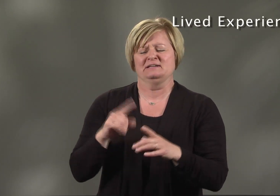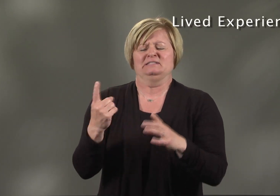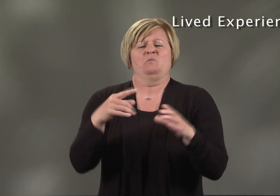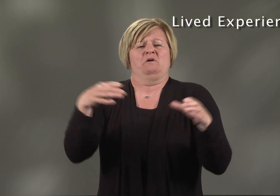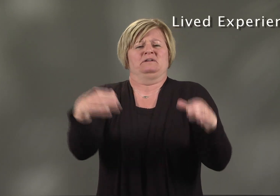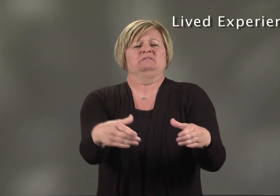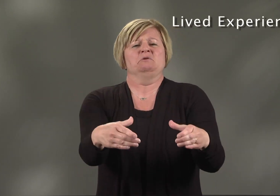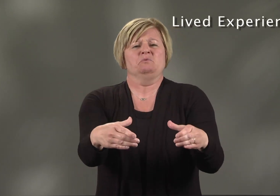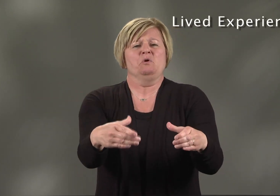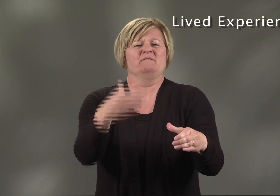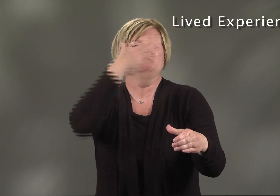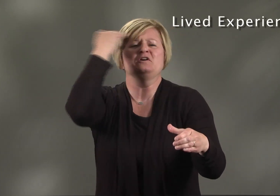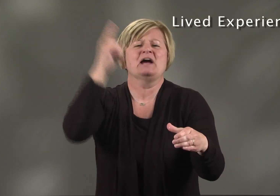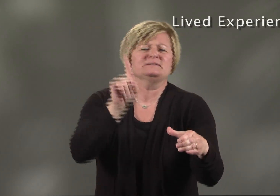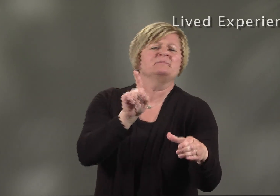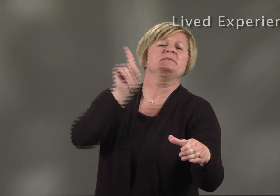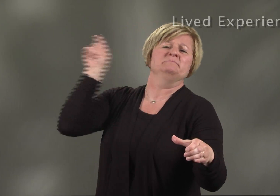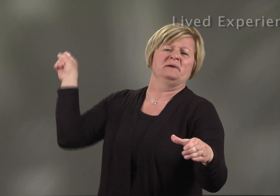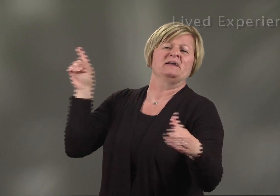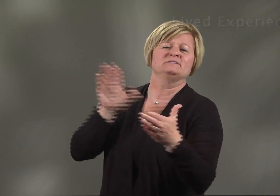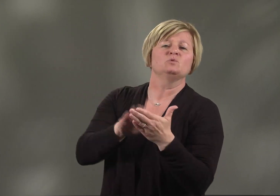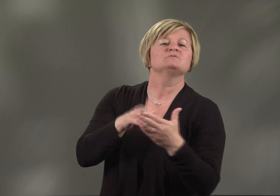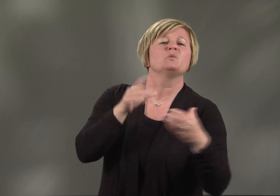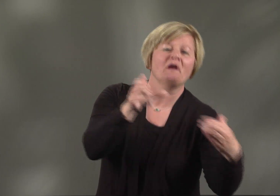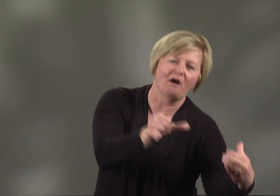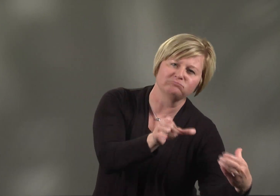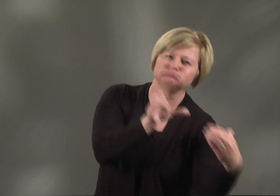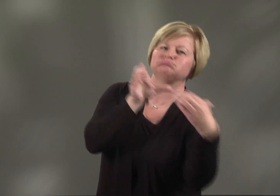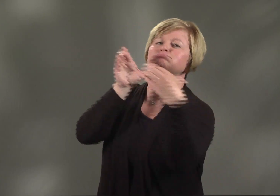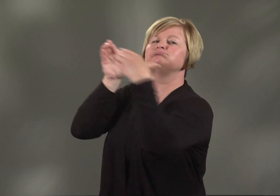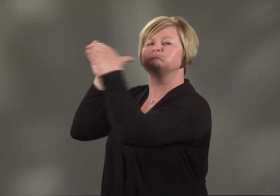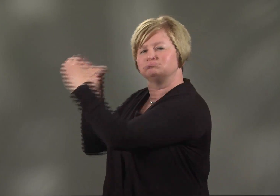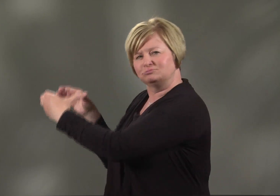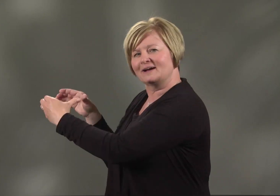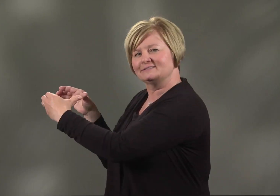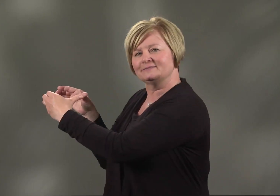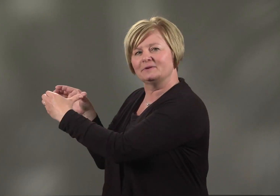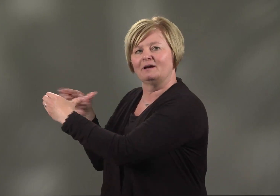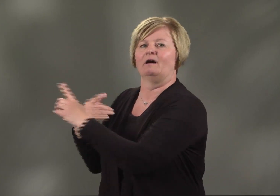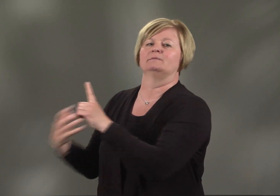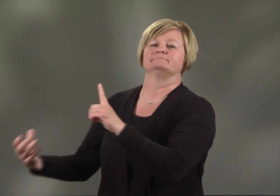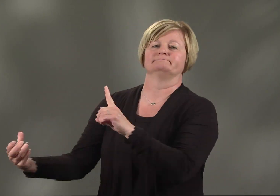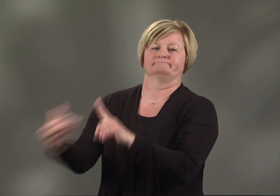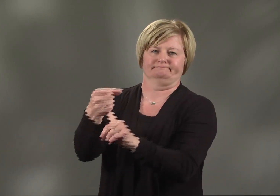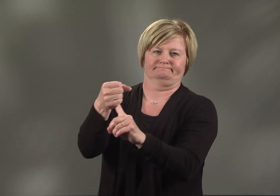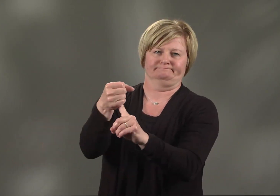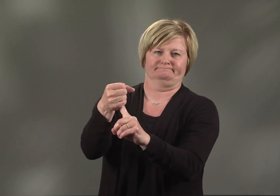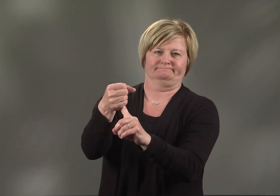Someone in the friend group forgot something back in the school so we all walked back into the building,